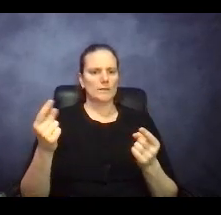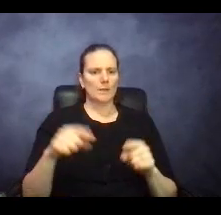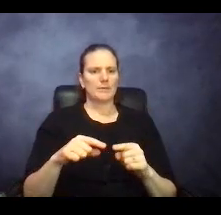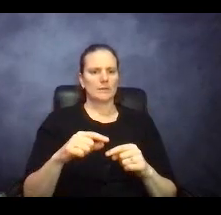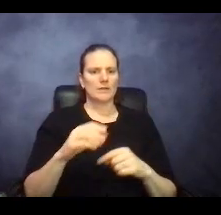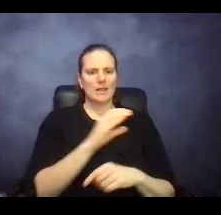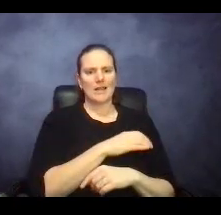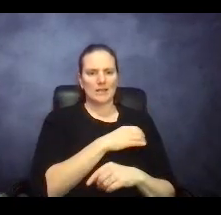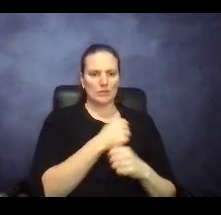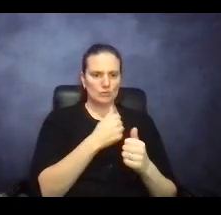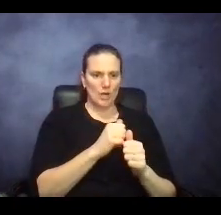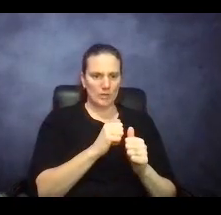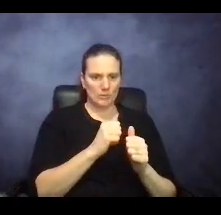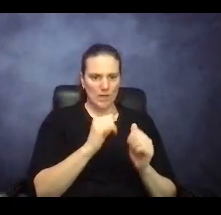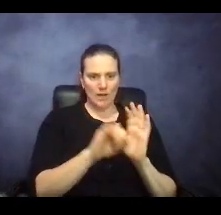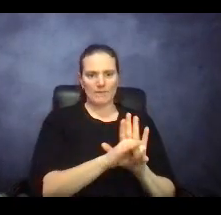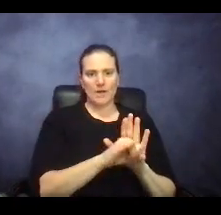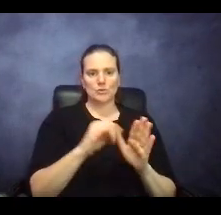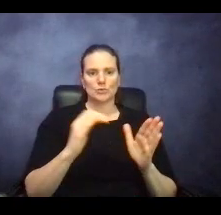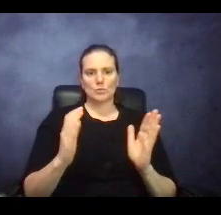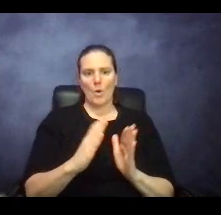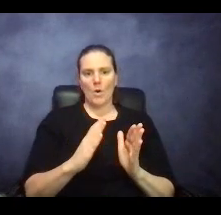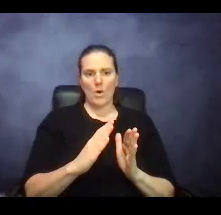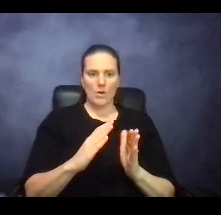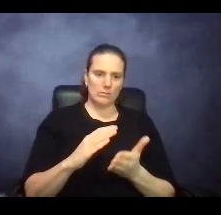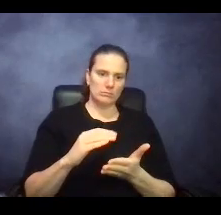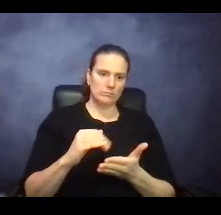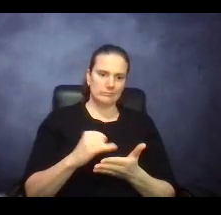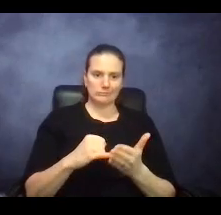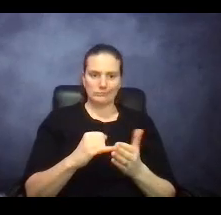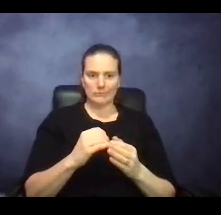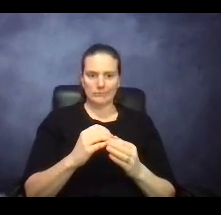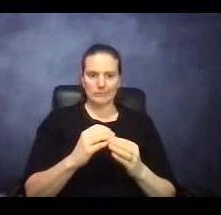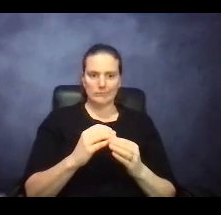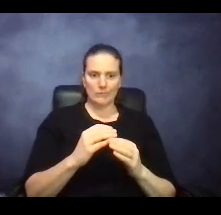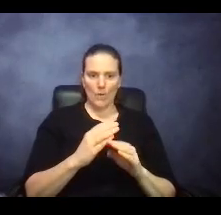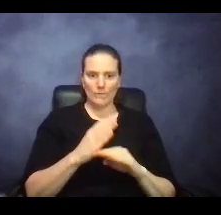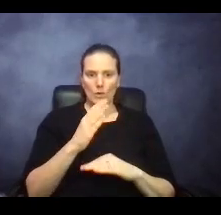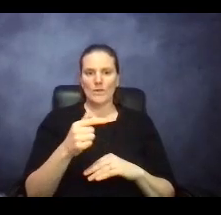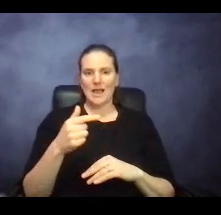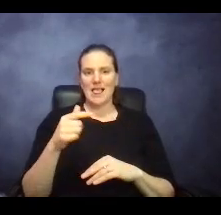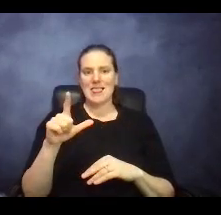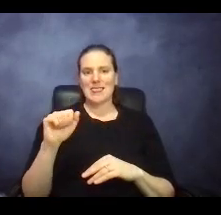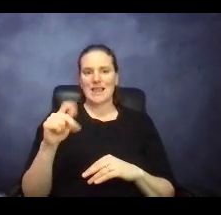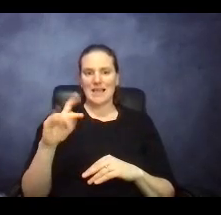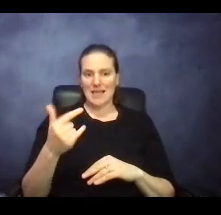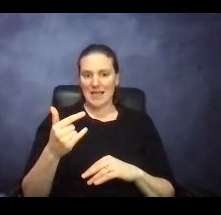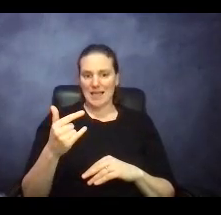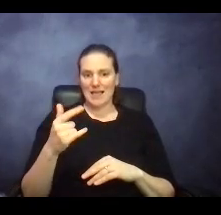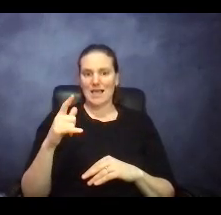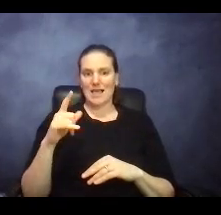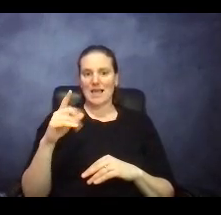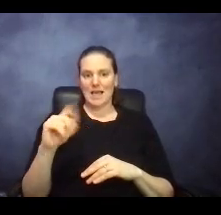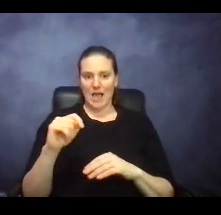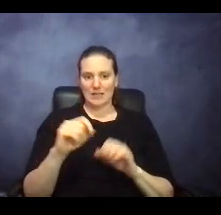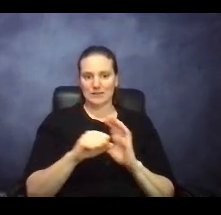to identify small intestinal bacterial overgrowth or just leaky gut syndrome. It would be customized for the person.